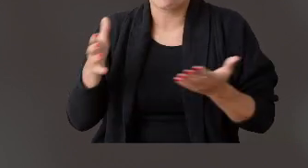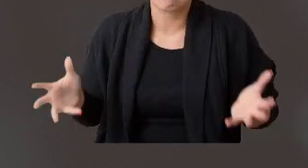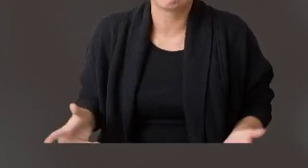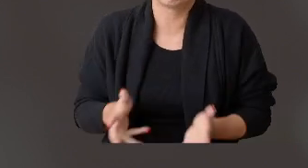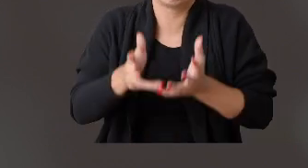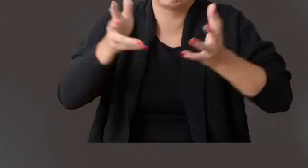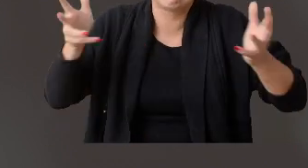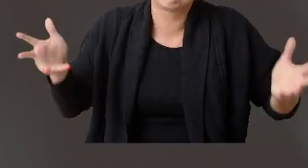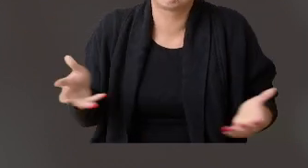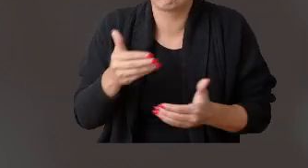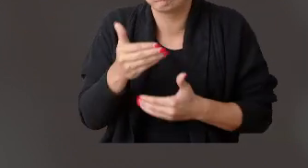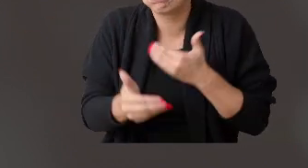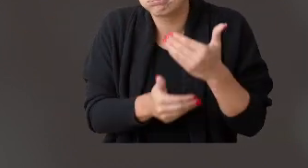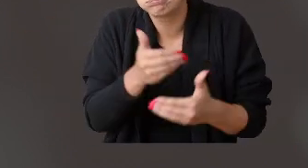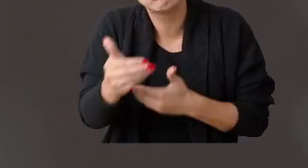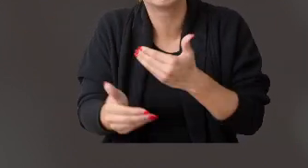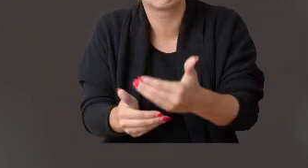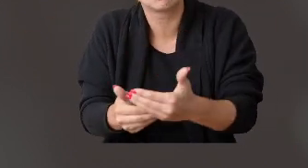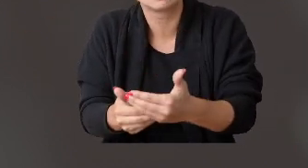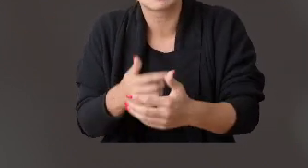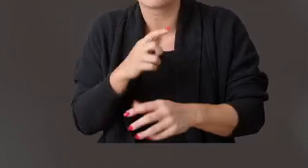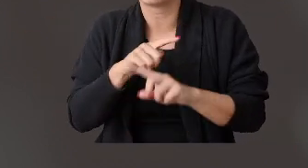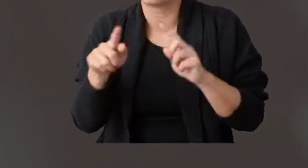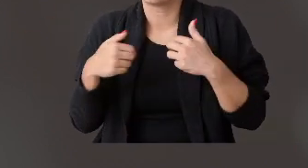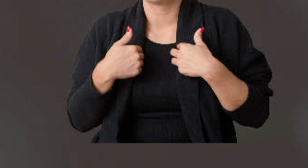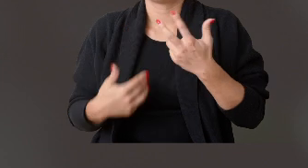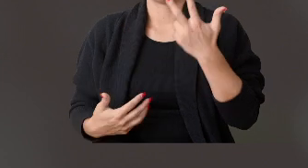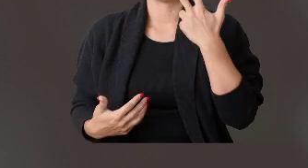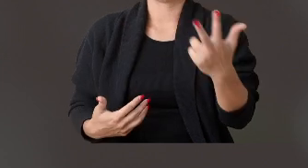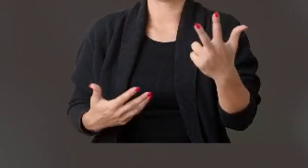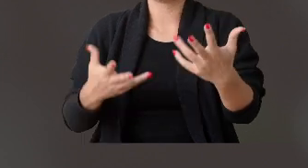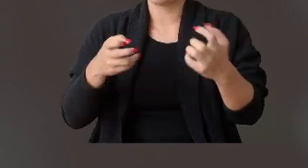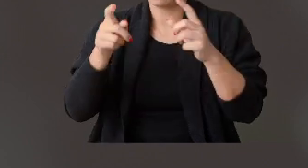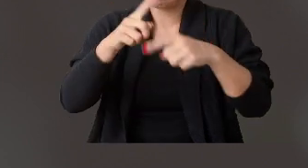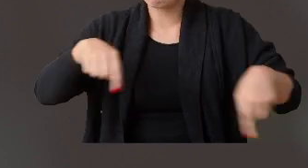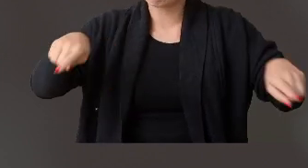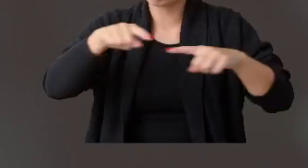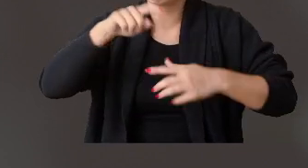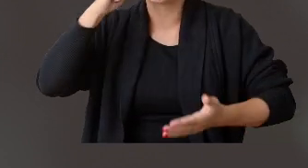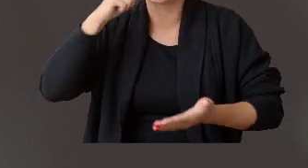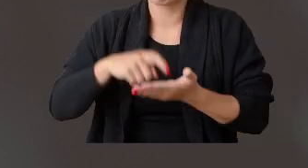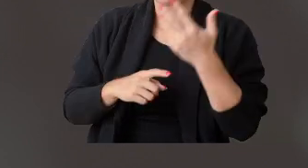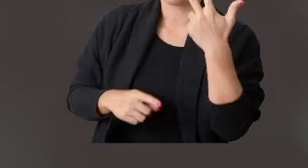as we go forward. And there's three things that I really want you all to breathe in.